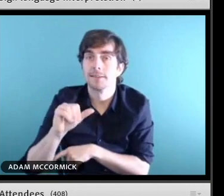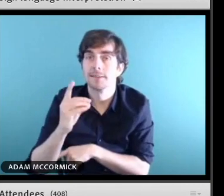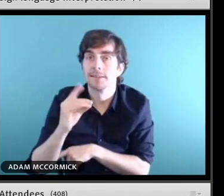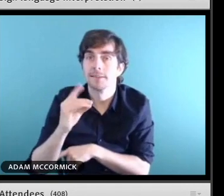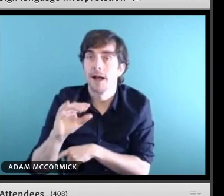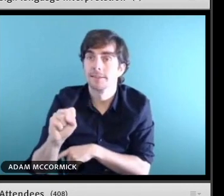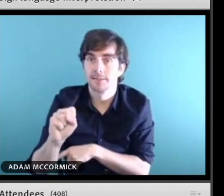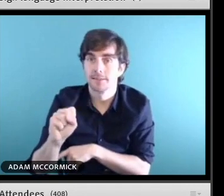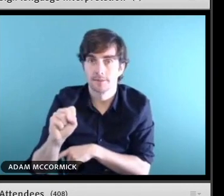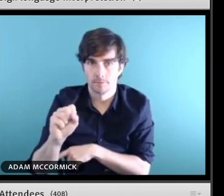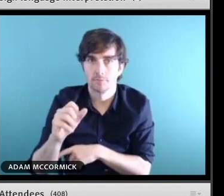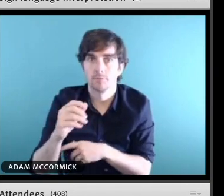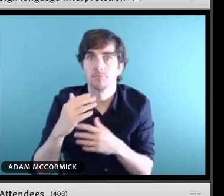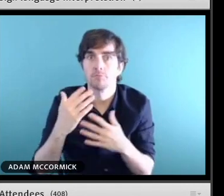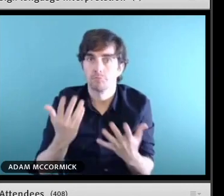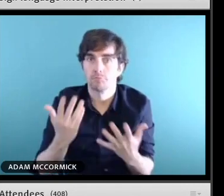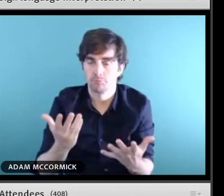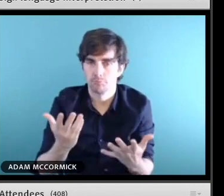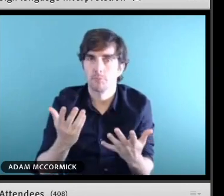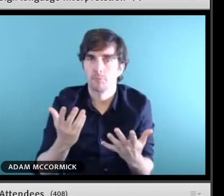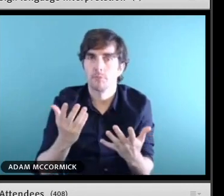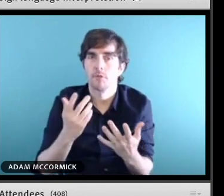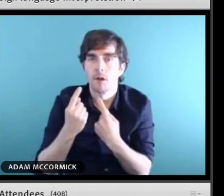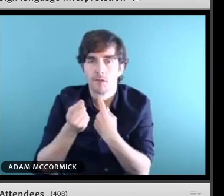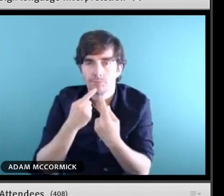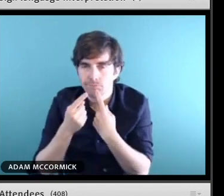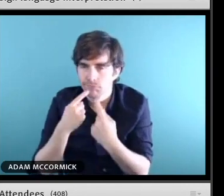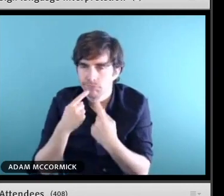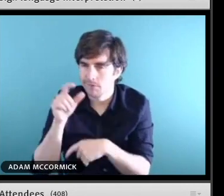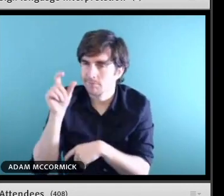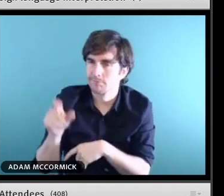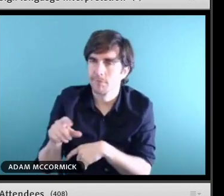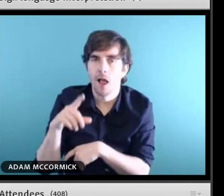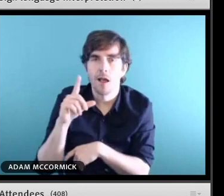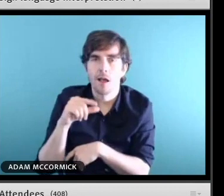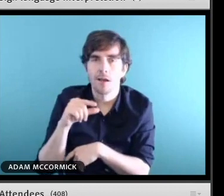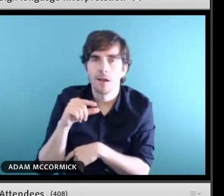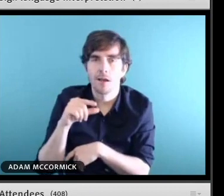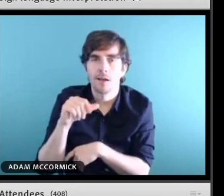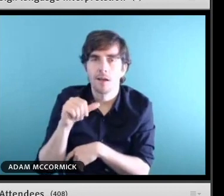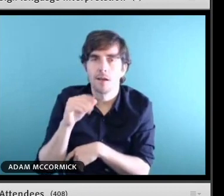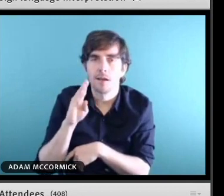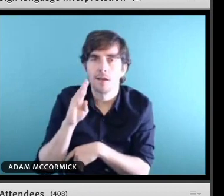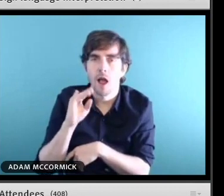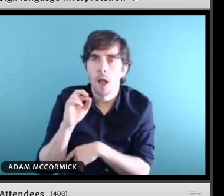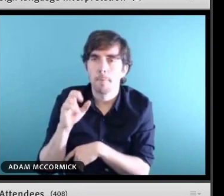what we've learned now about the experience in Gaza. I'm wondering. Are there any ideas